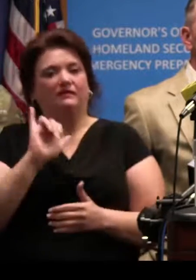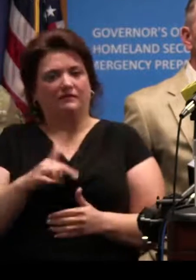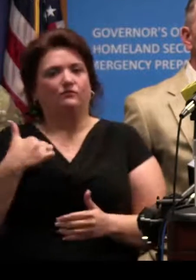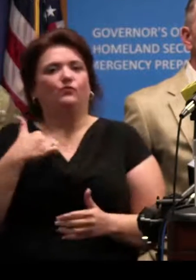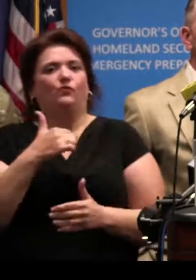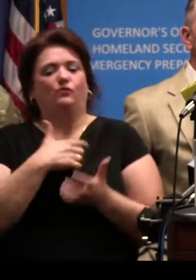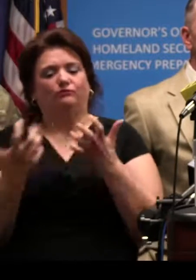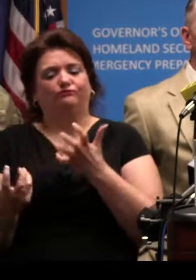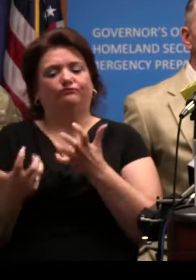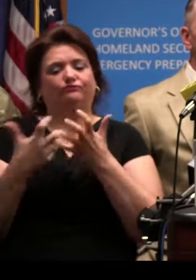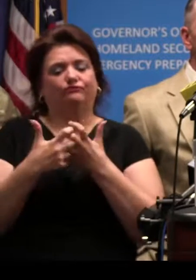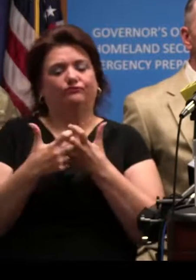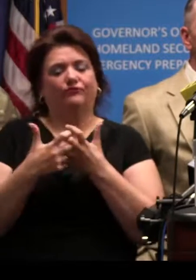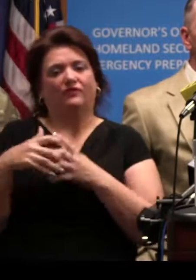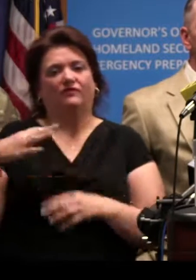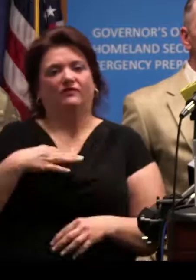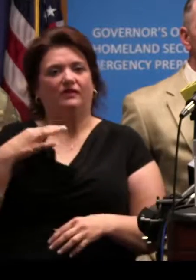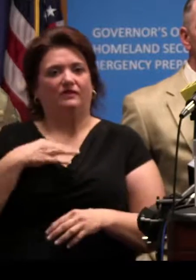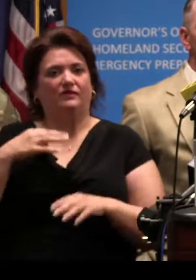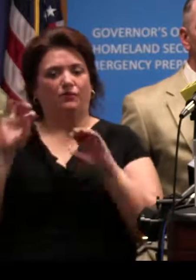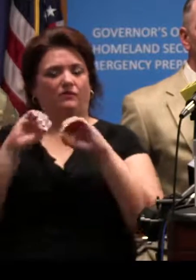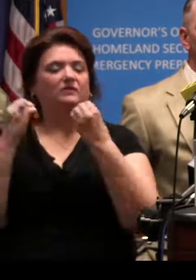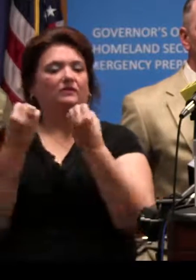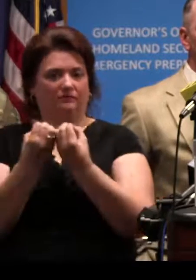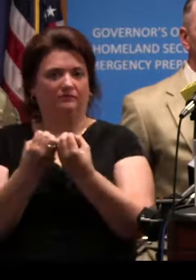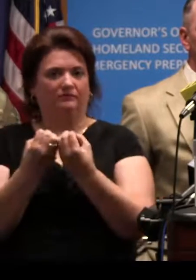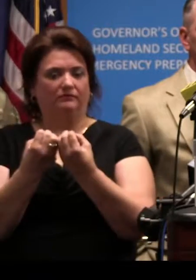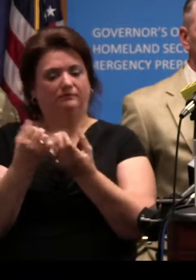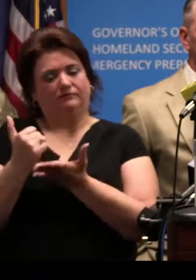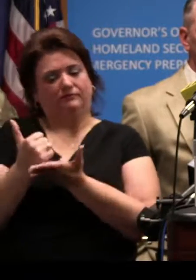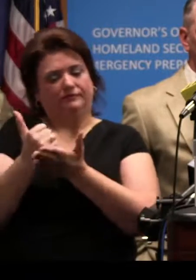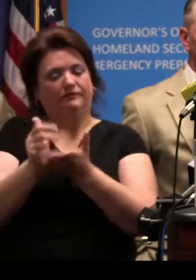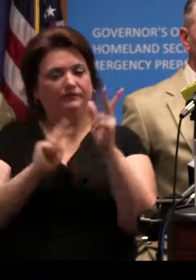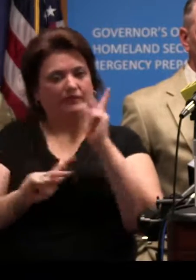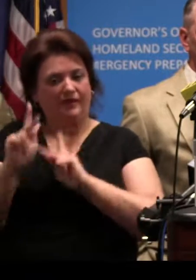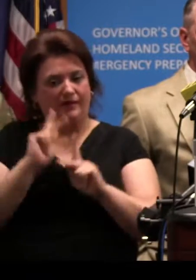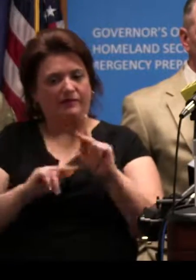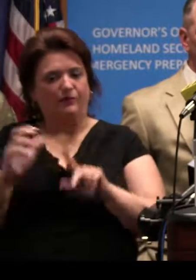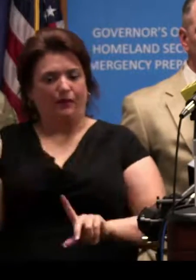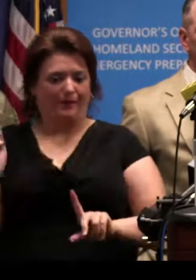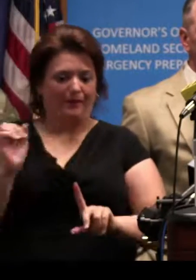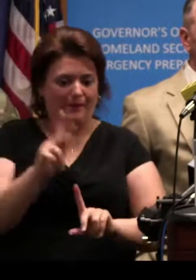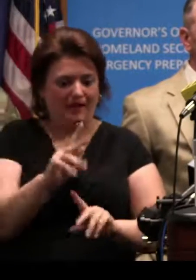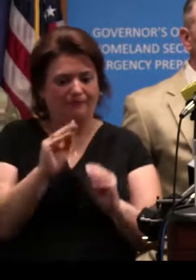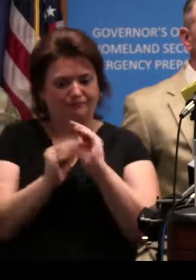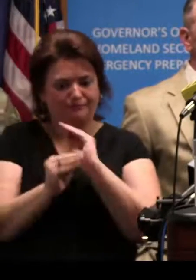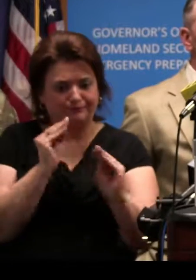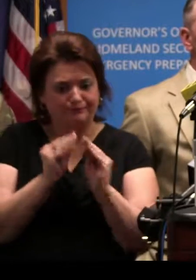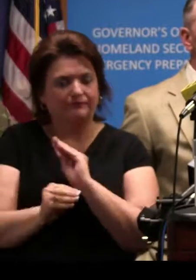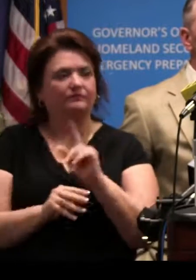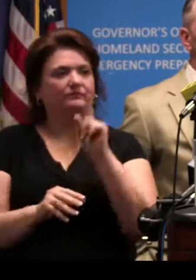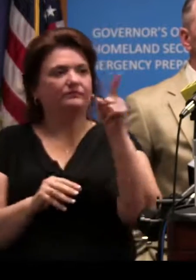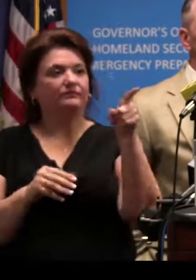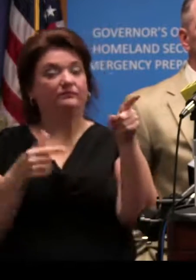with the Ballinger organizations to help people get back to their homes make those repairs